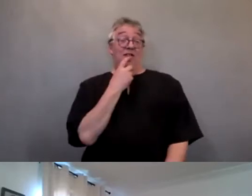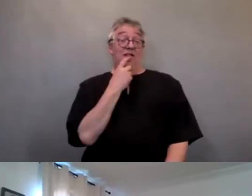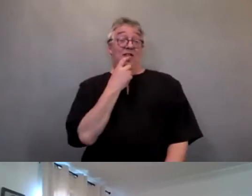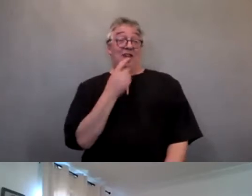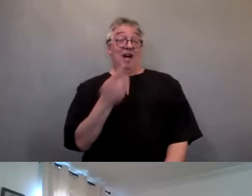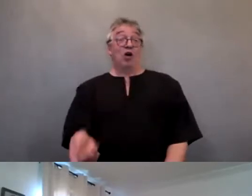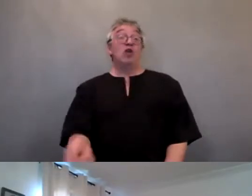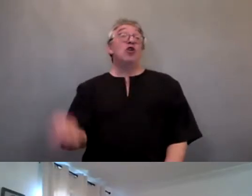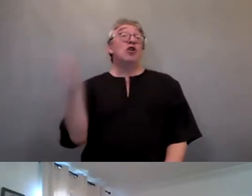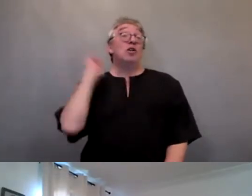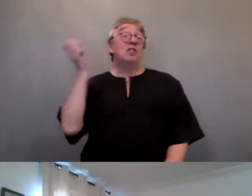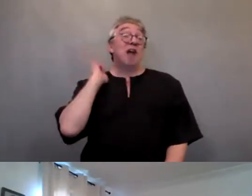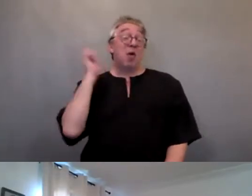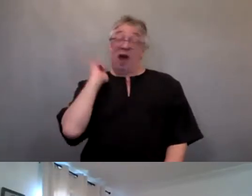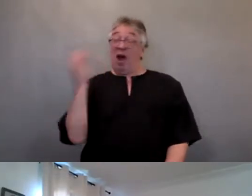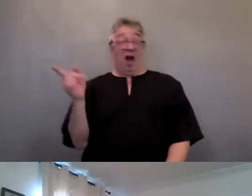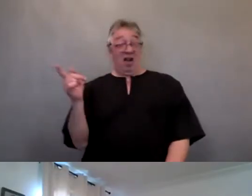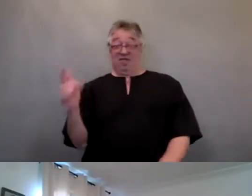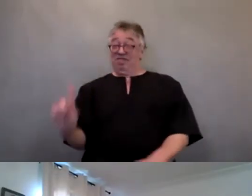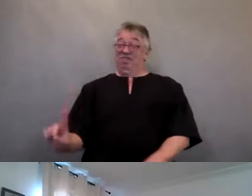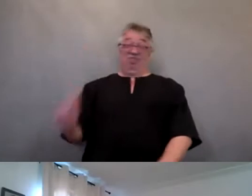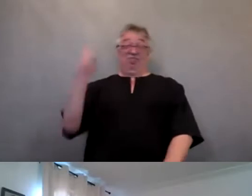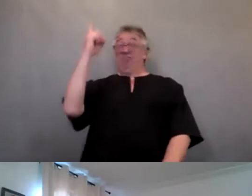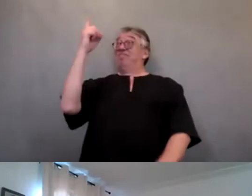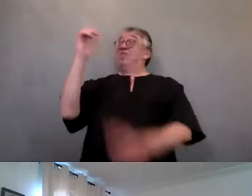from Finland, the homeland of sauna